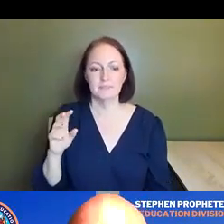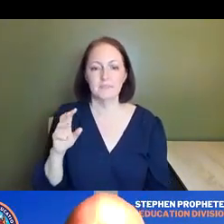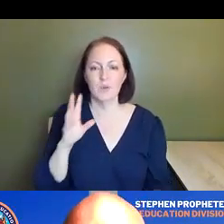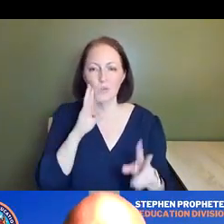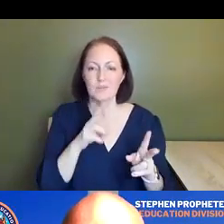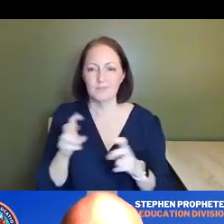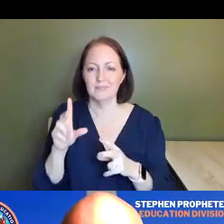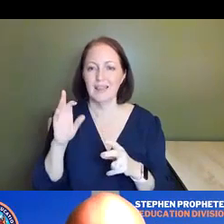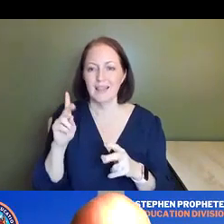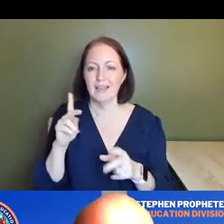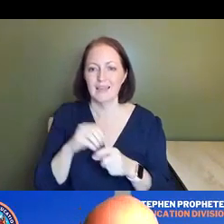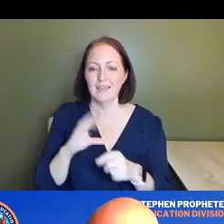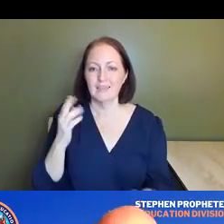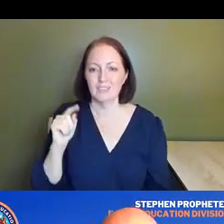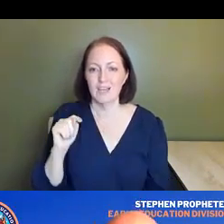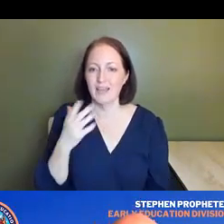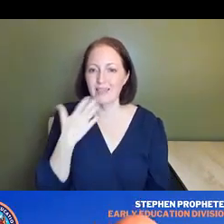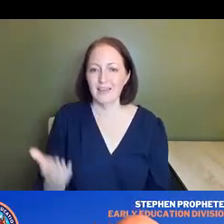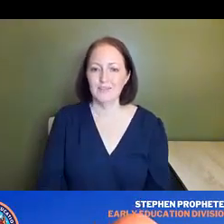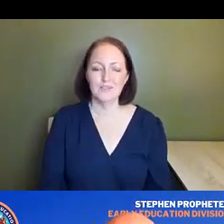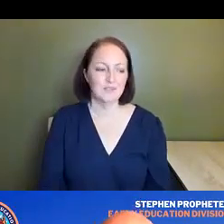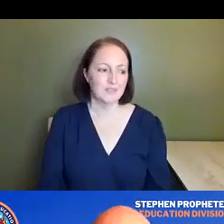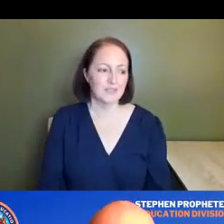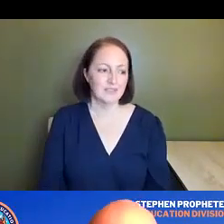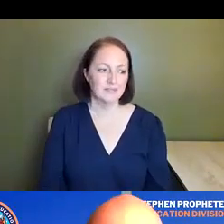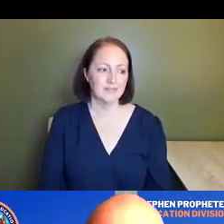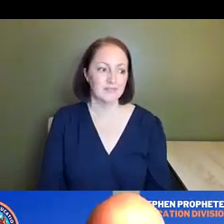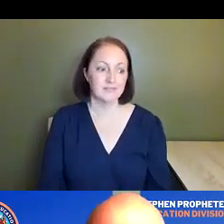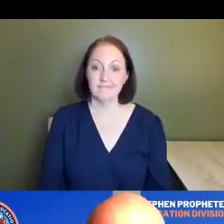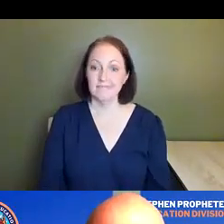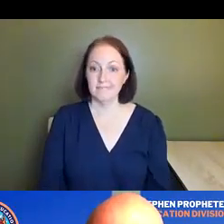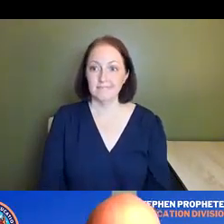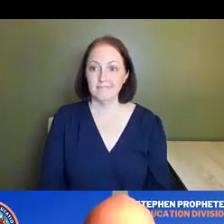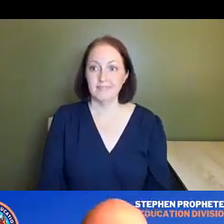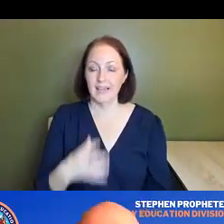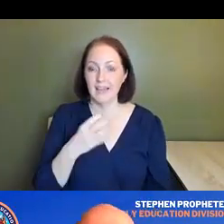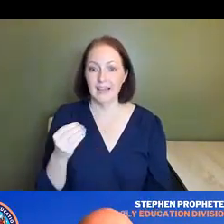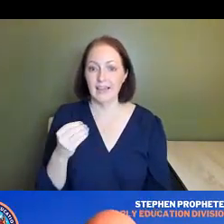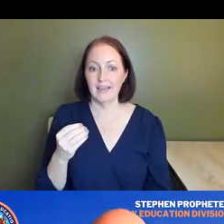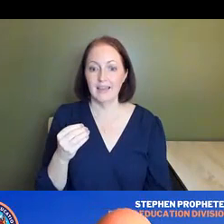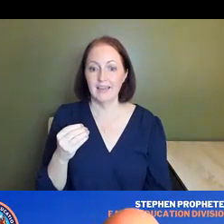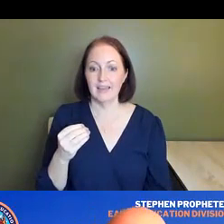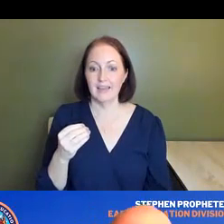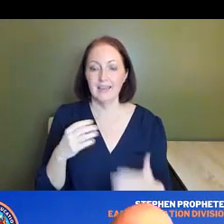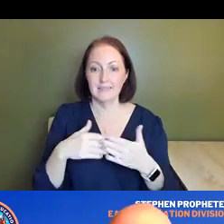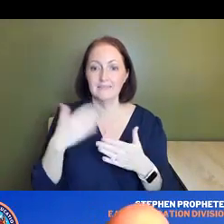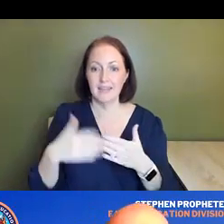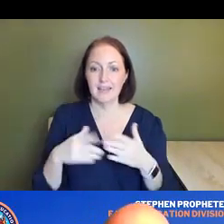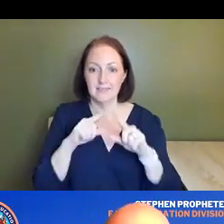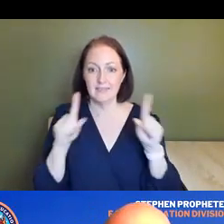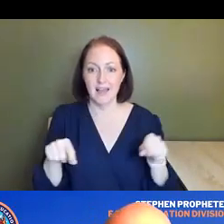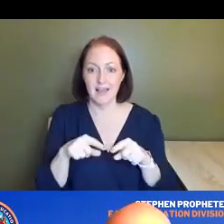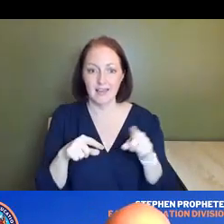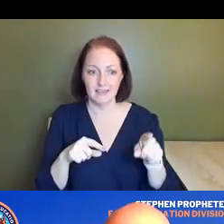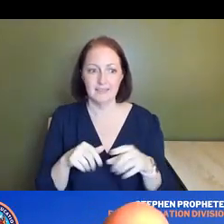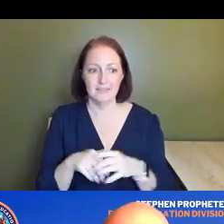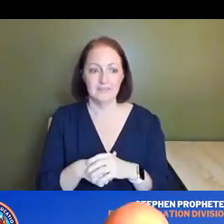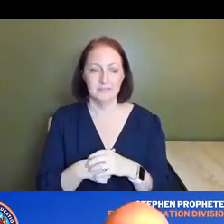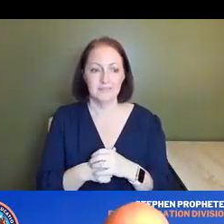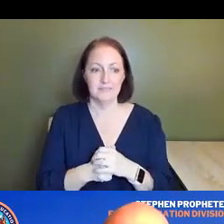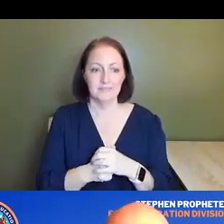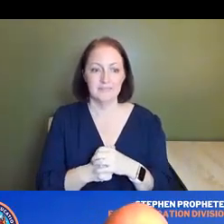the link in the chat. Thank you. And I will take us to our next slide. Where we are going